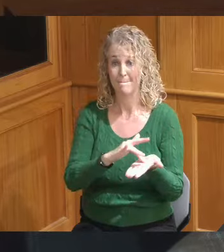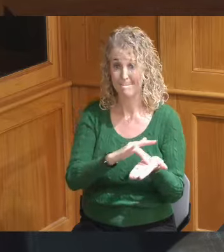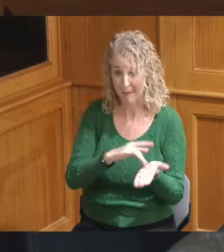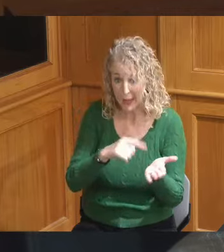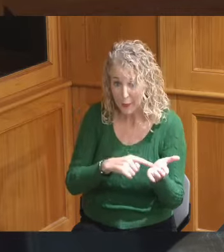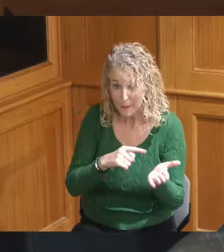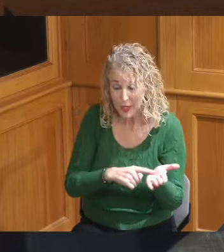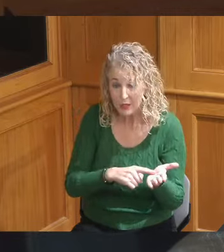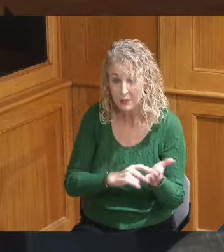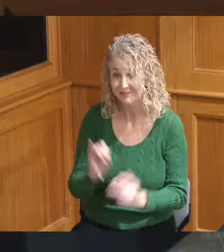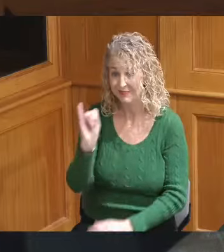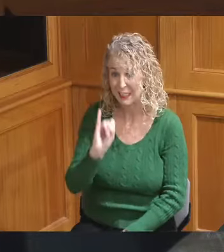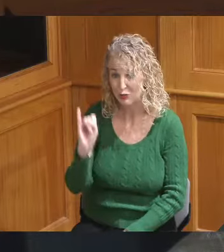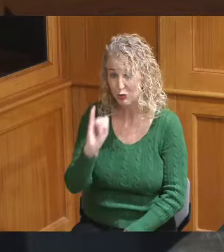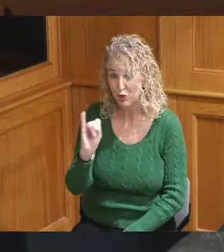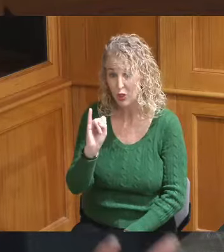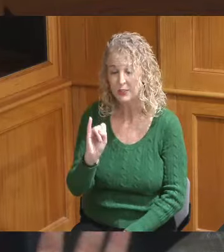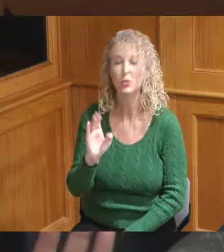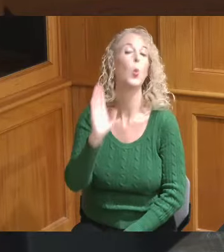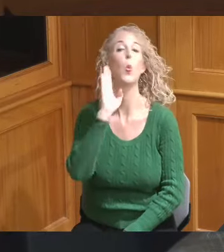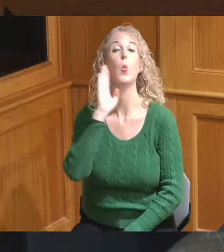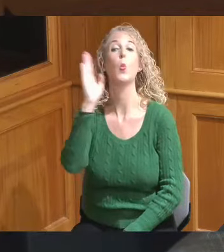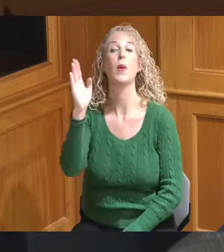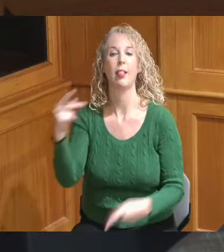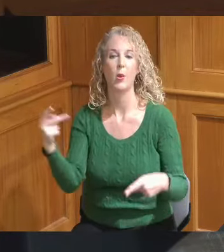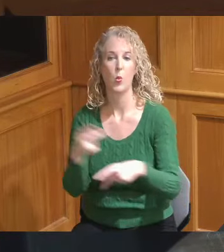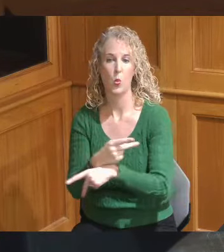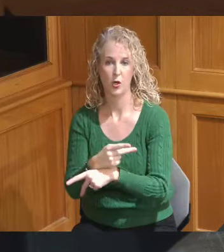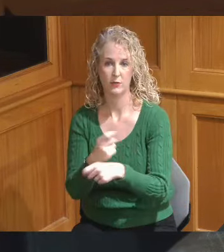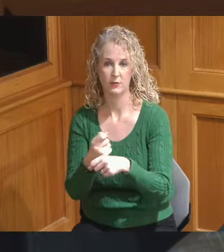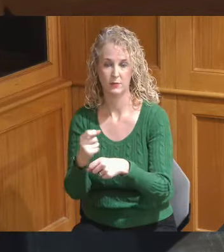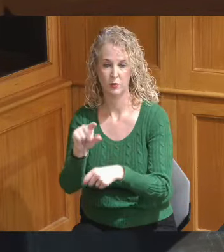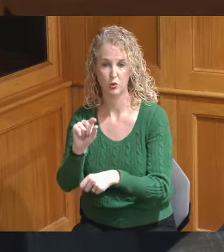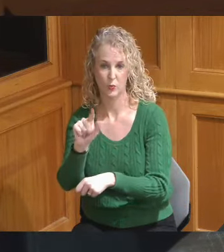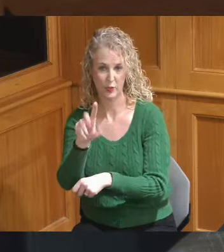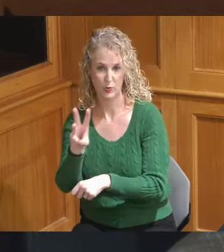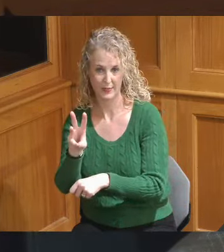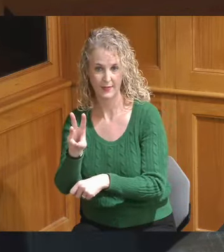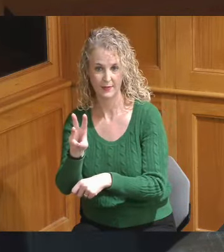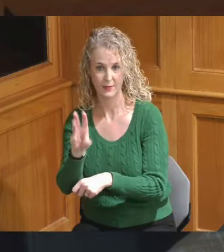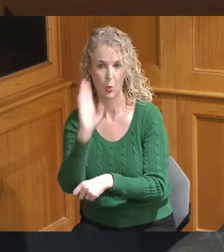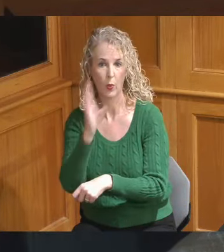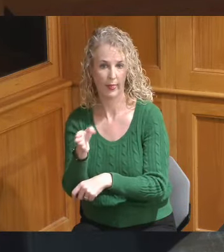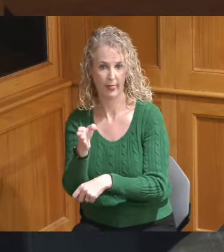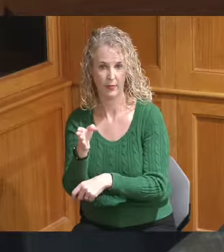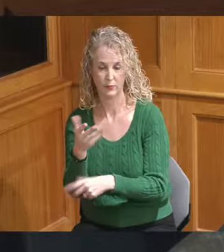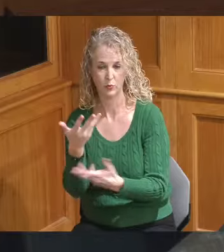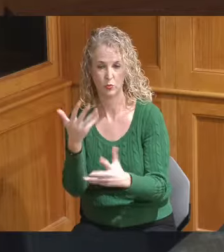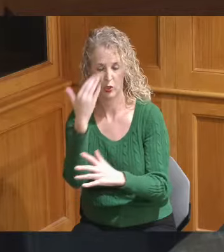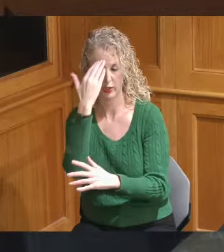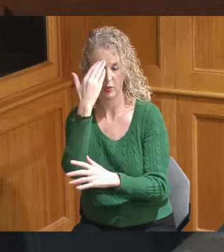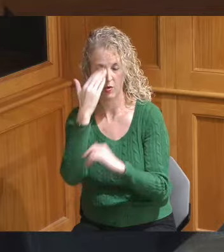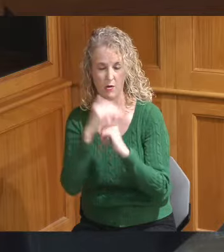to go up is already killing us. Now, it's going to go up higher for medical. You go to the grocery